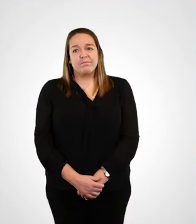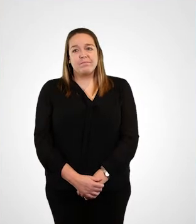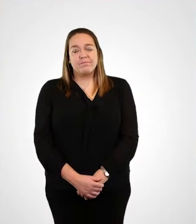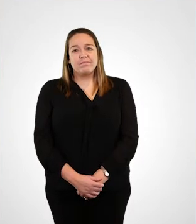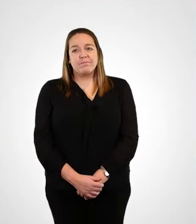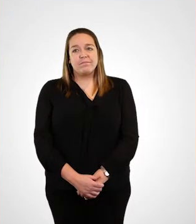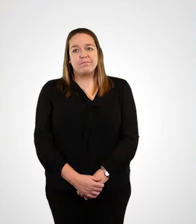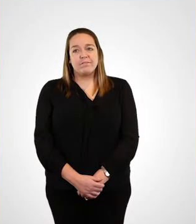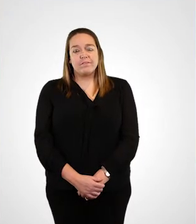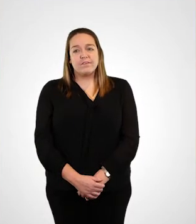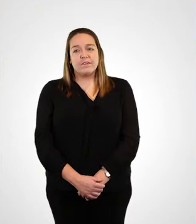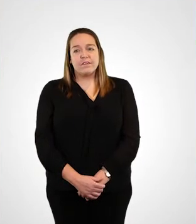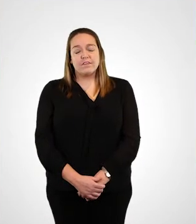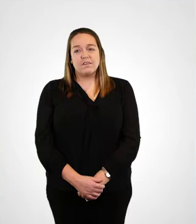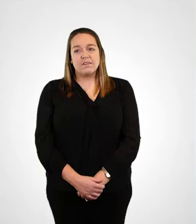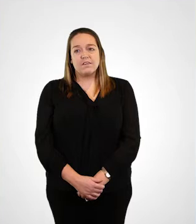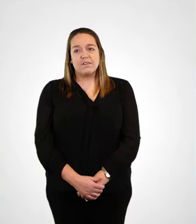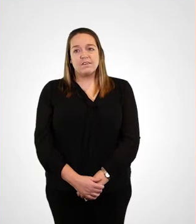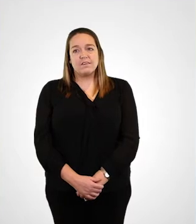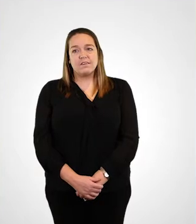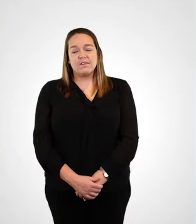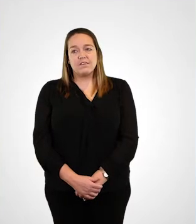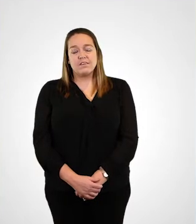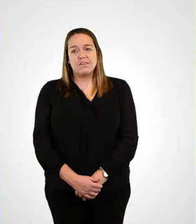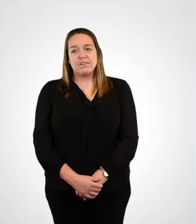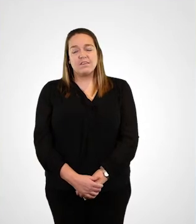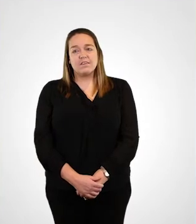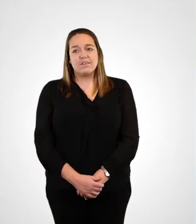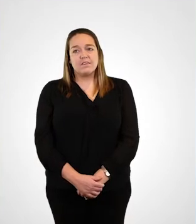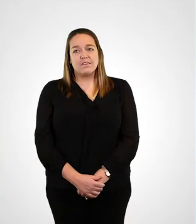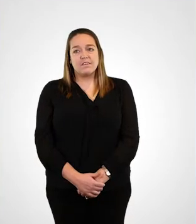In the triangle. You're right. Start on the bottom, bottom, bottom.